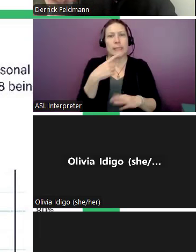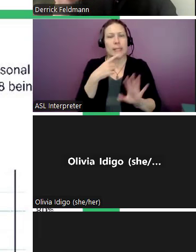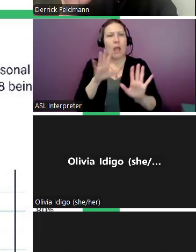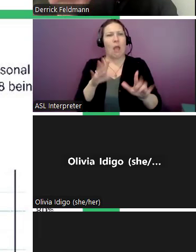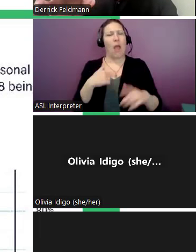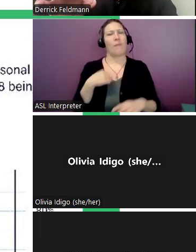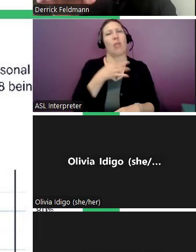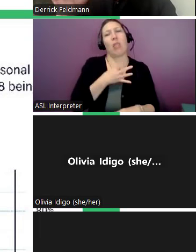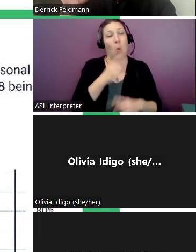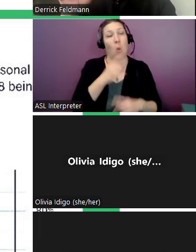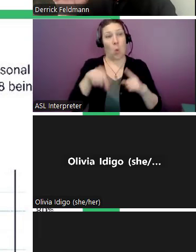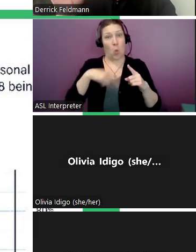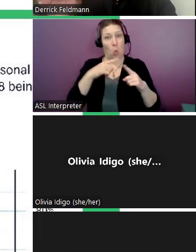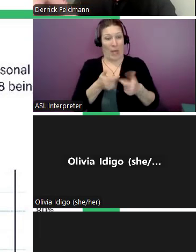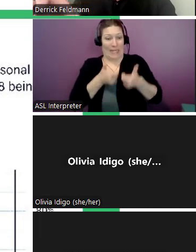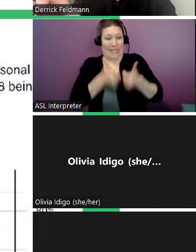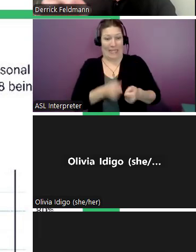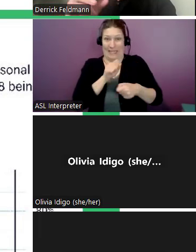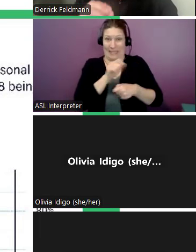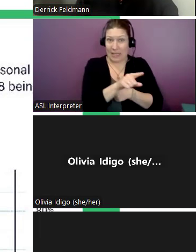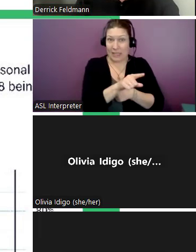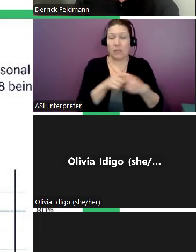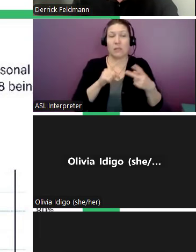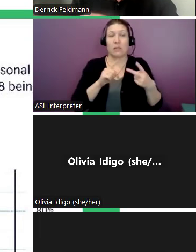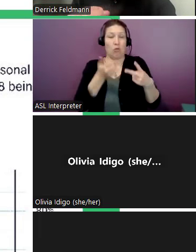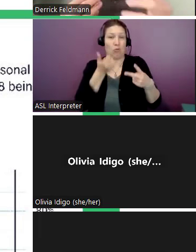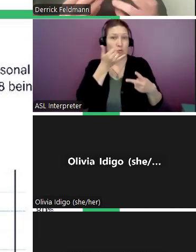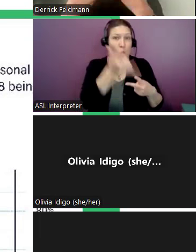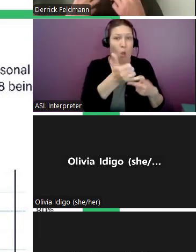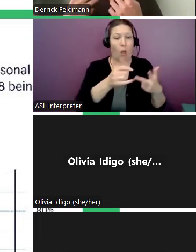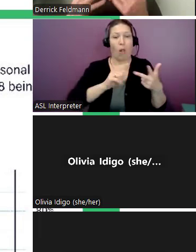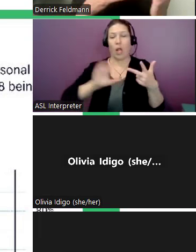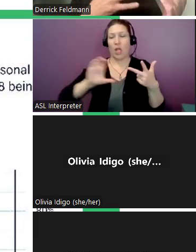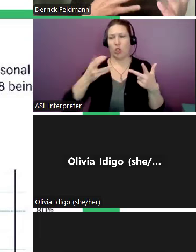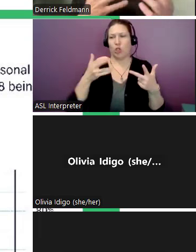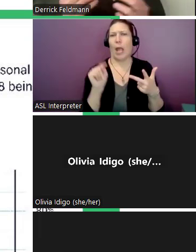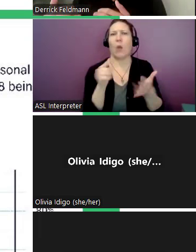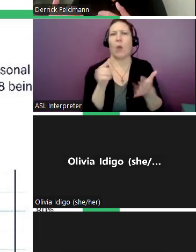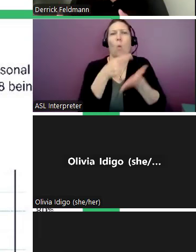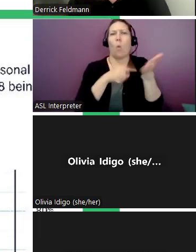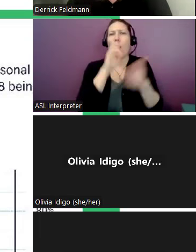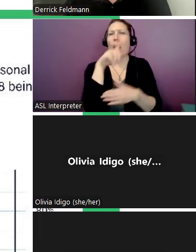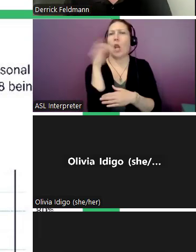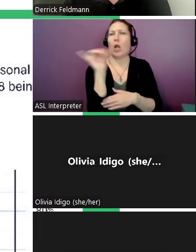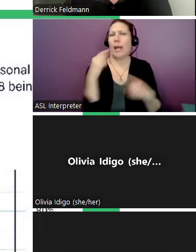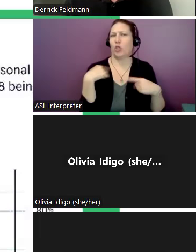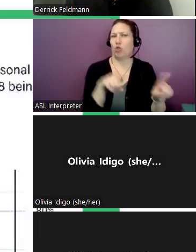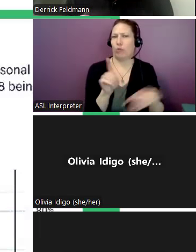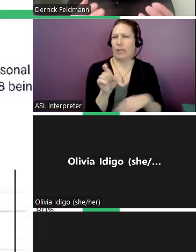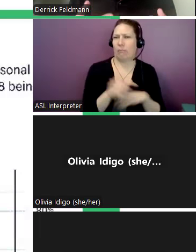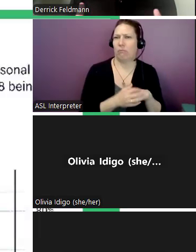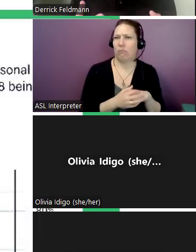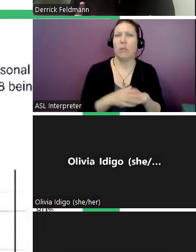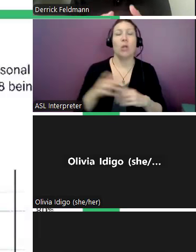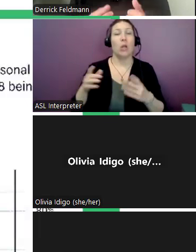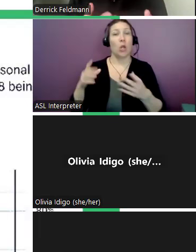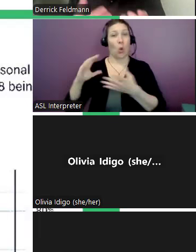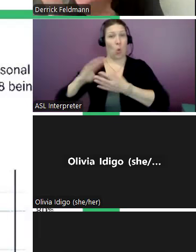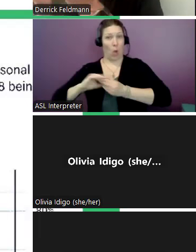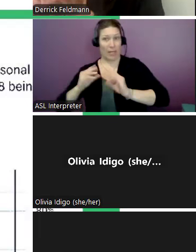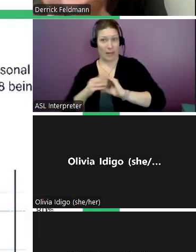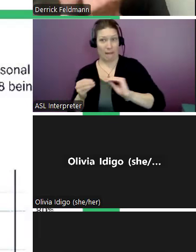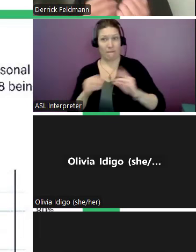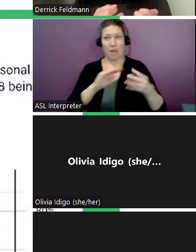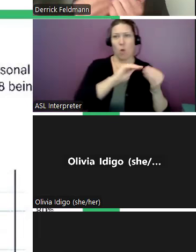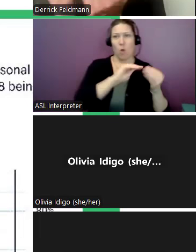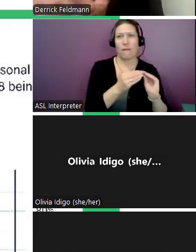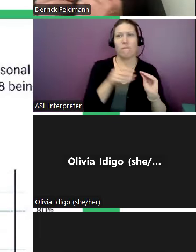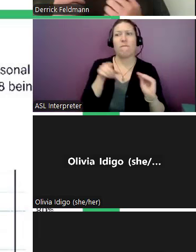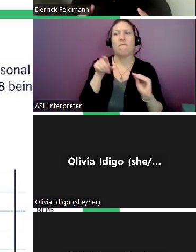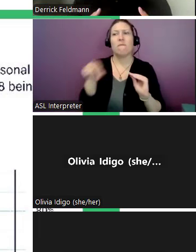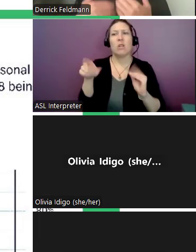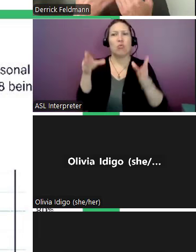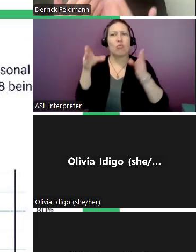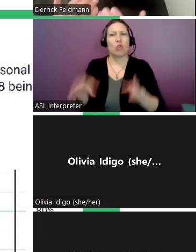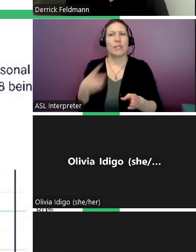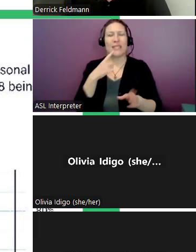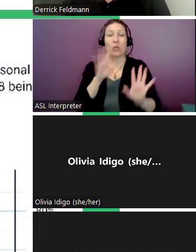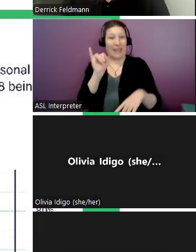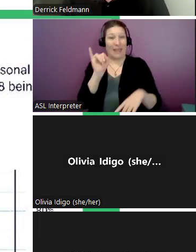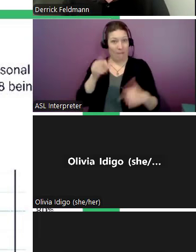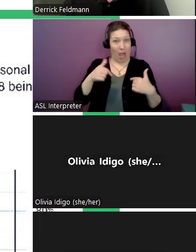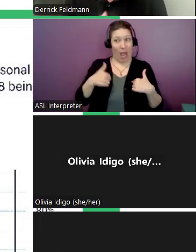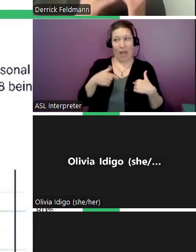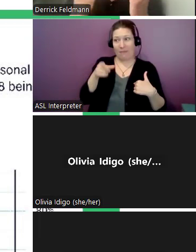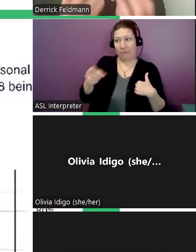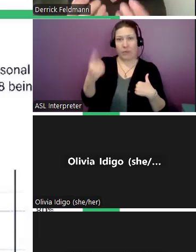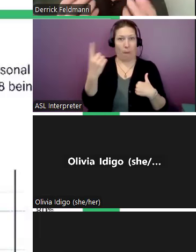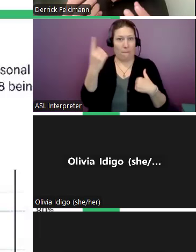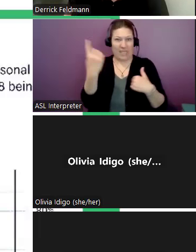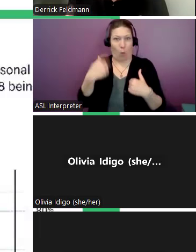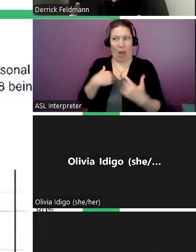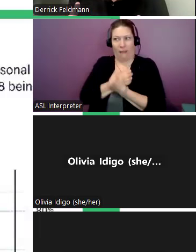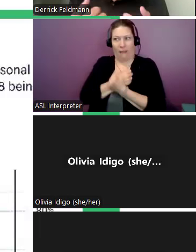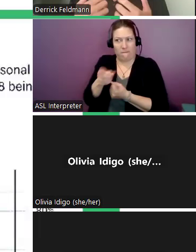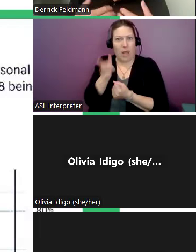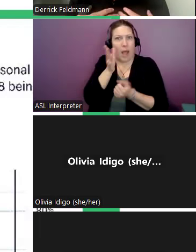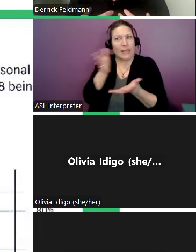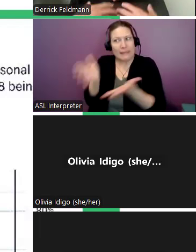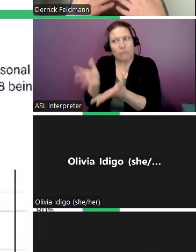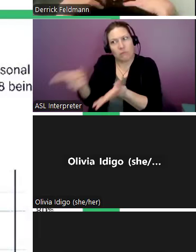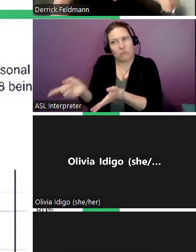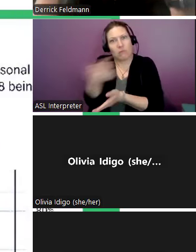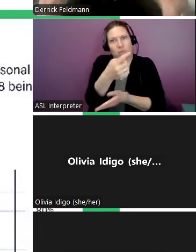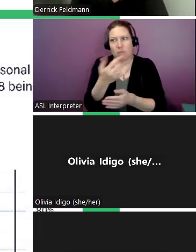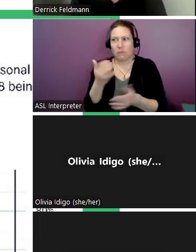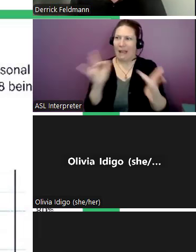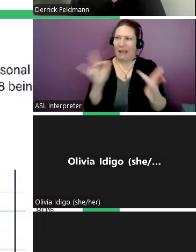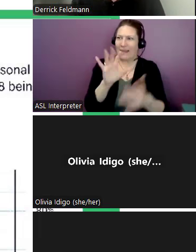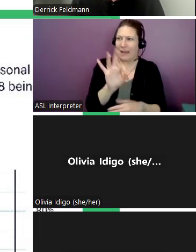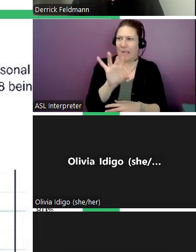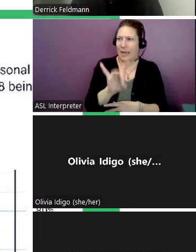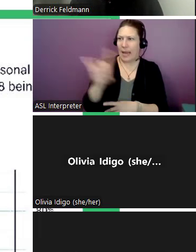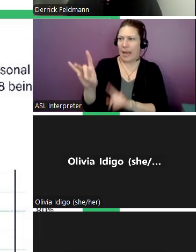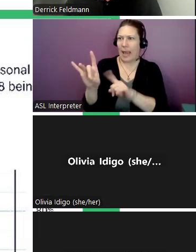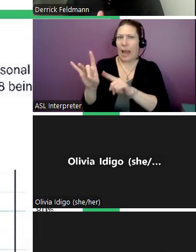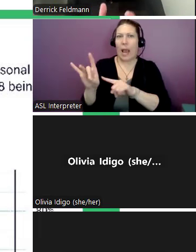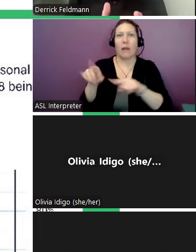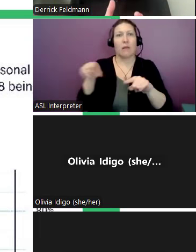that text, or that chat because they were telling us in the call and now in this quant I want to understand if I'm referring, if I'm nudging, if I'm encouraging my loved one to use 988, I want to be assured I know what happens.